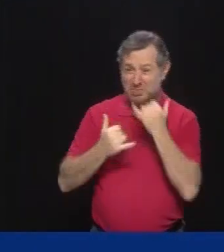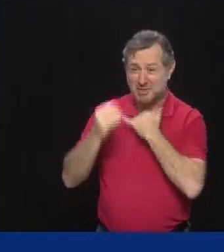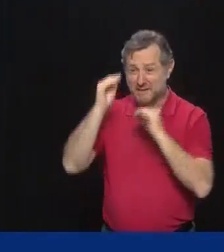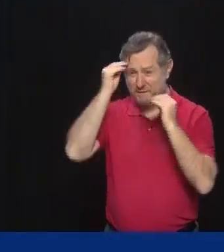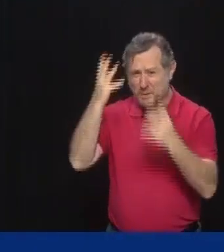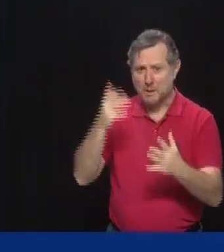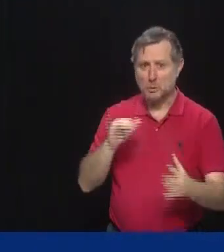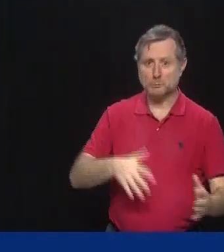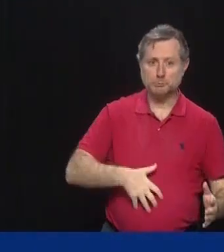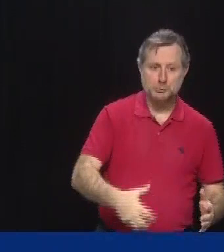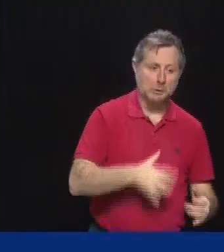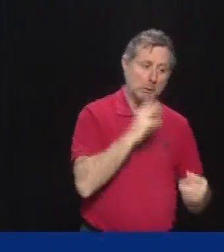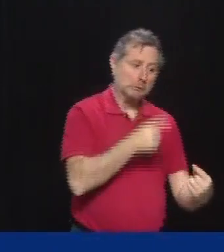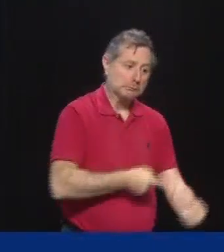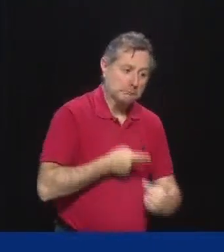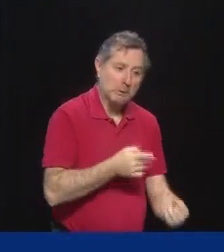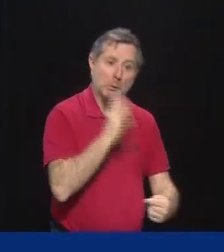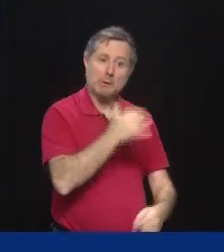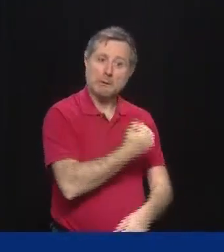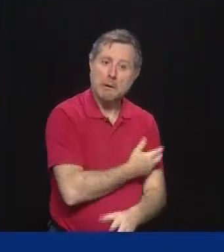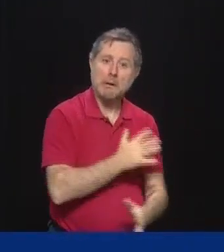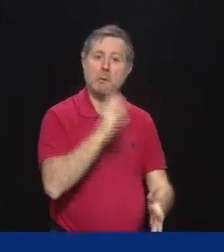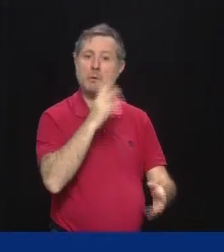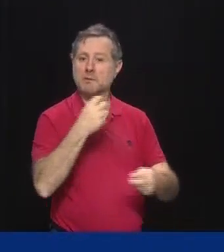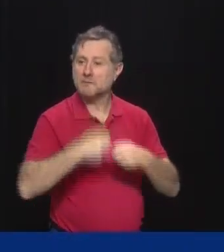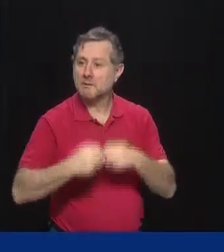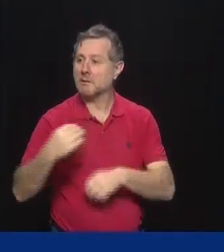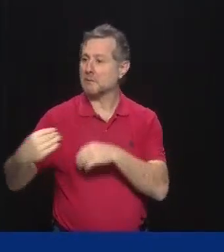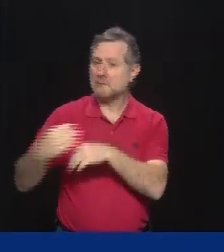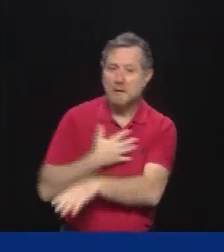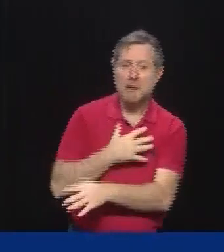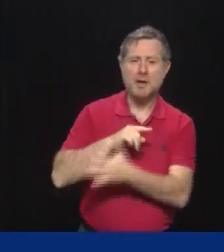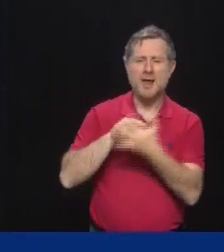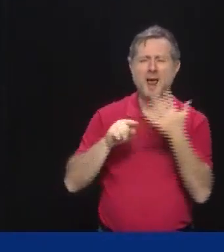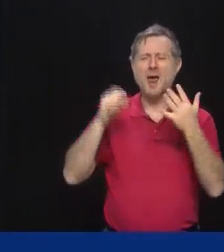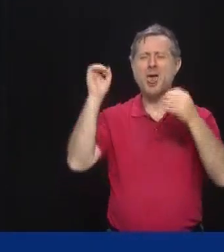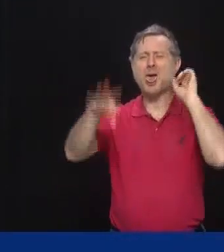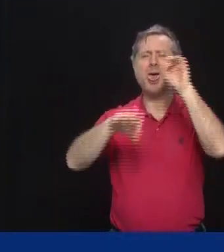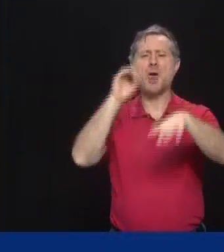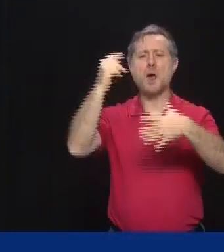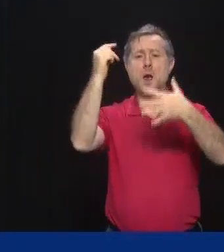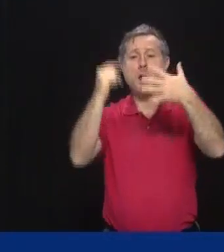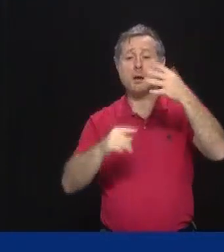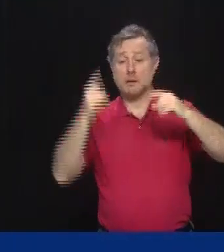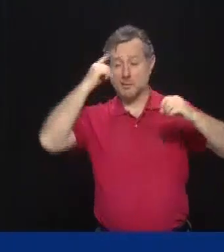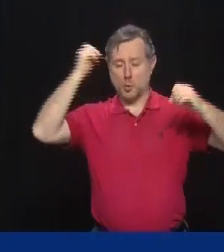WE'LL PUT OUT THE FACTS. WE'RE TARGETS MISINFORMATION